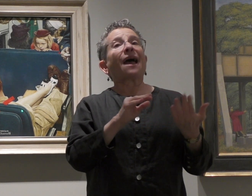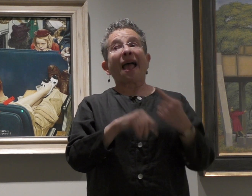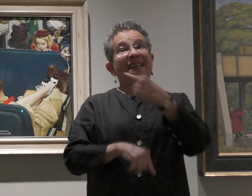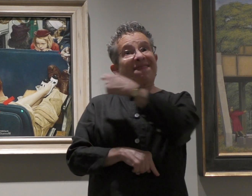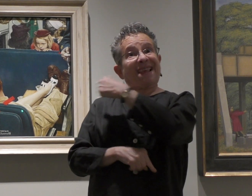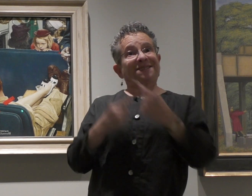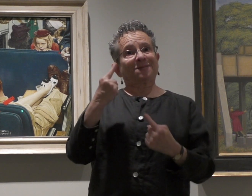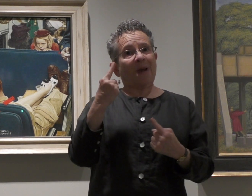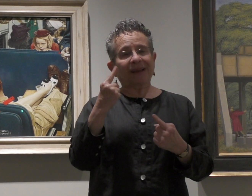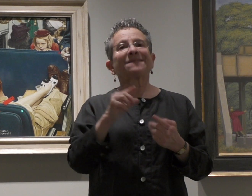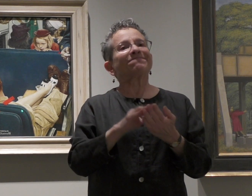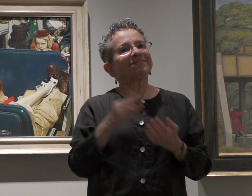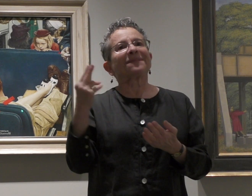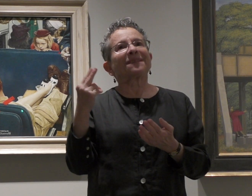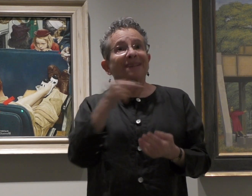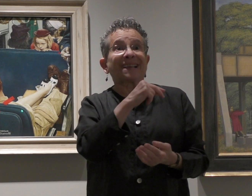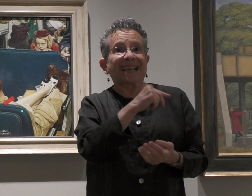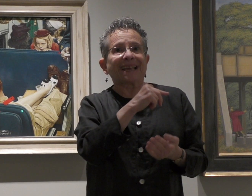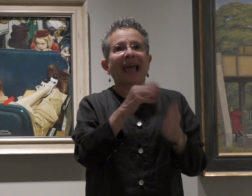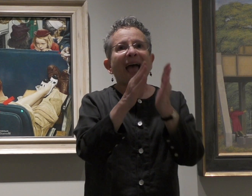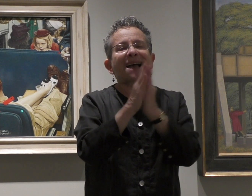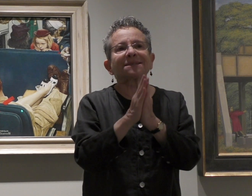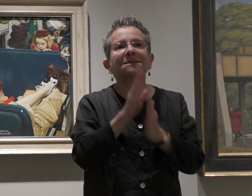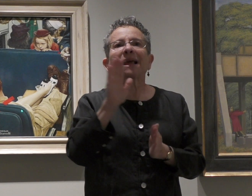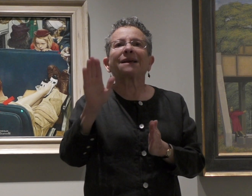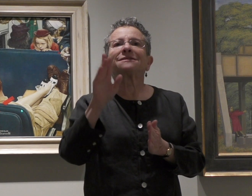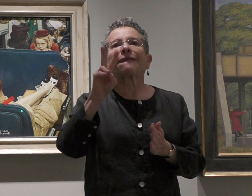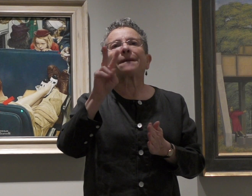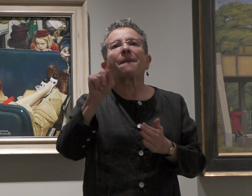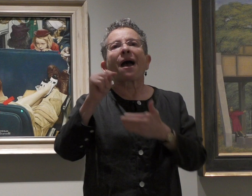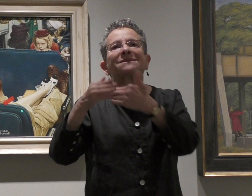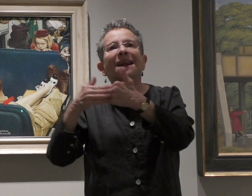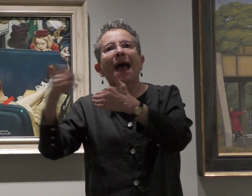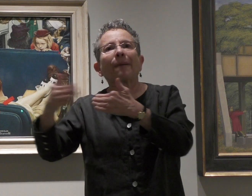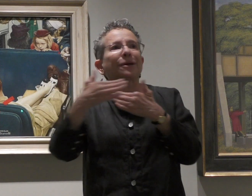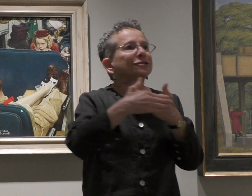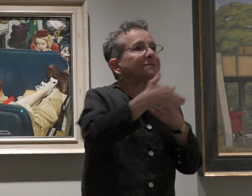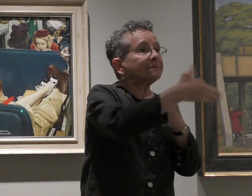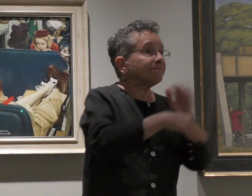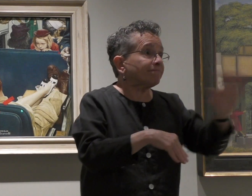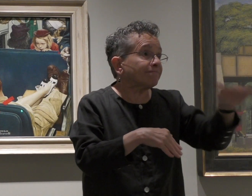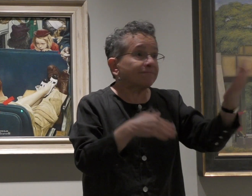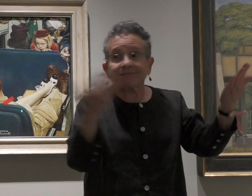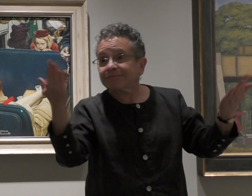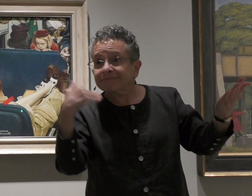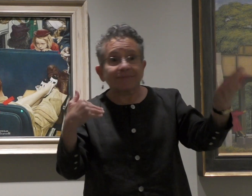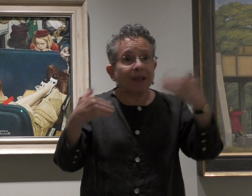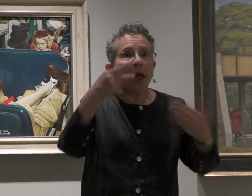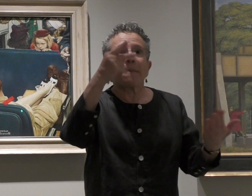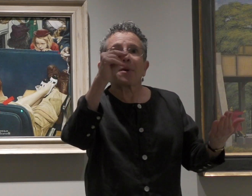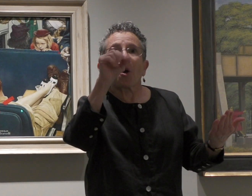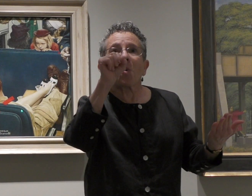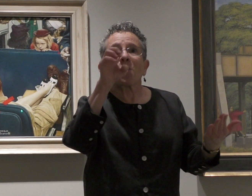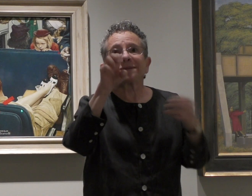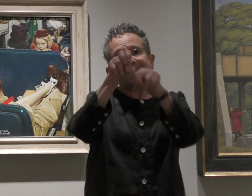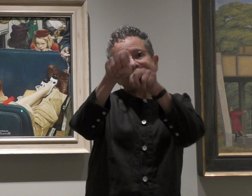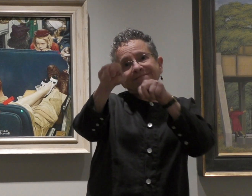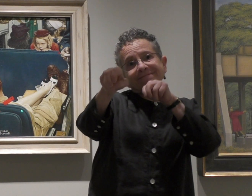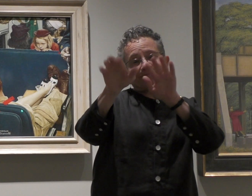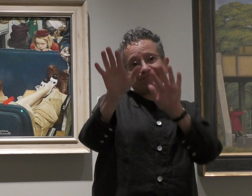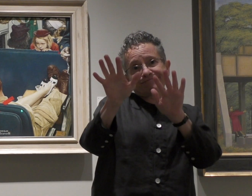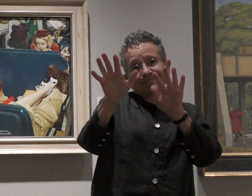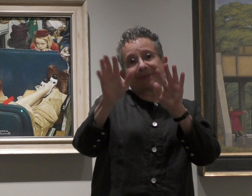Rockwell asked his Vermont neighbors to pose for this particular painting.